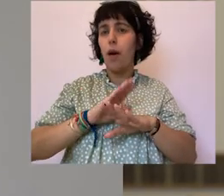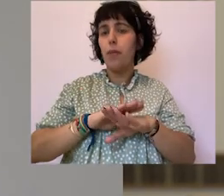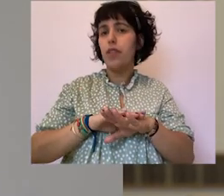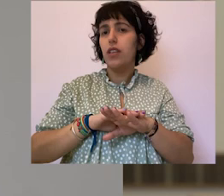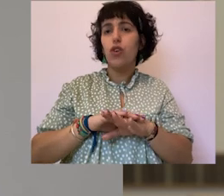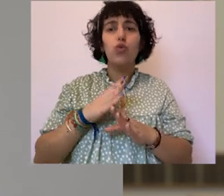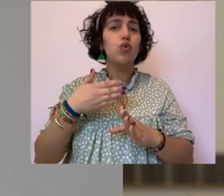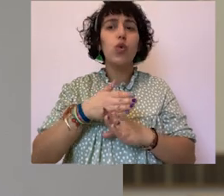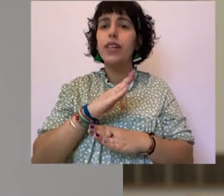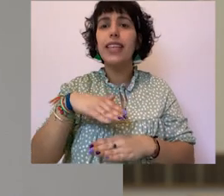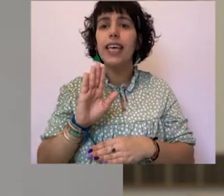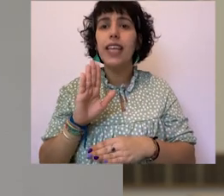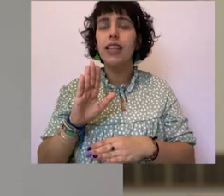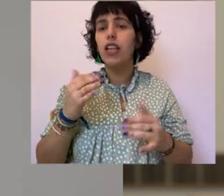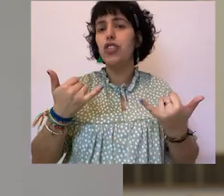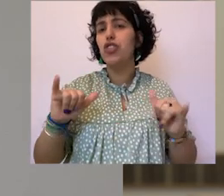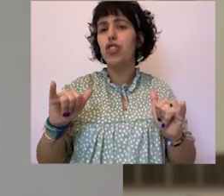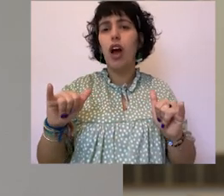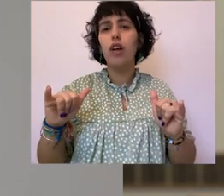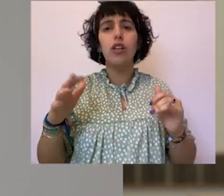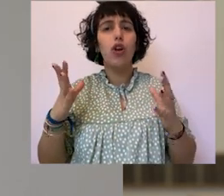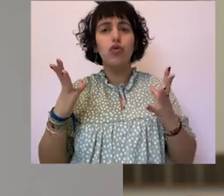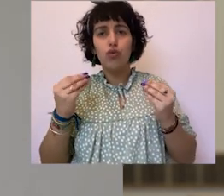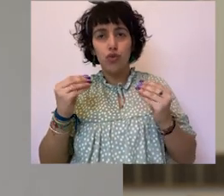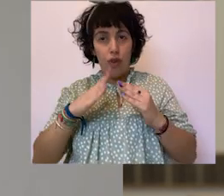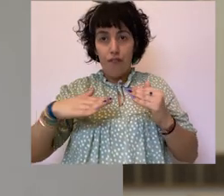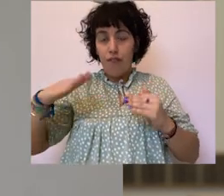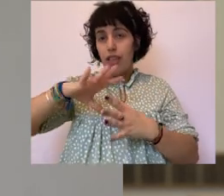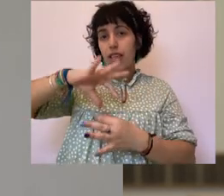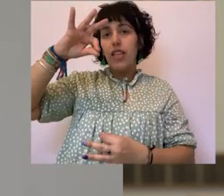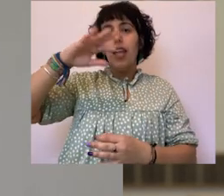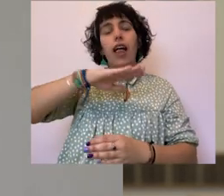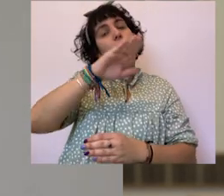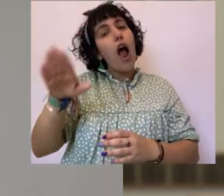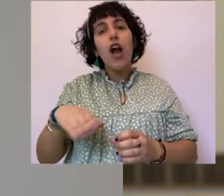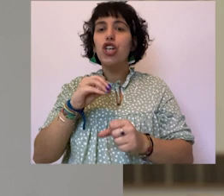people are already very open-minded about everything.